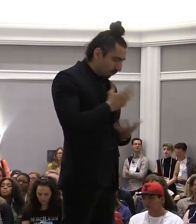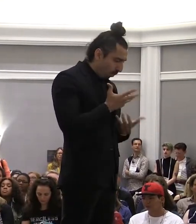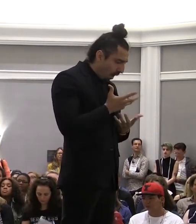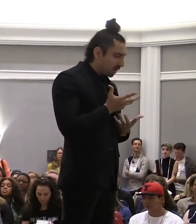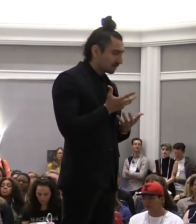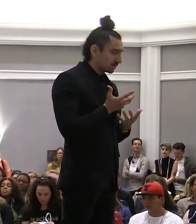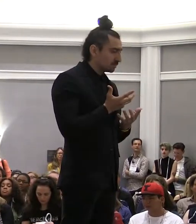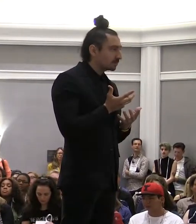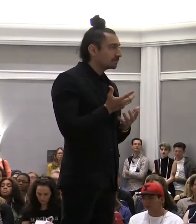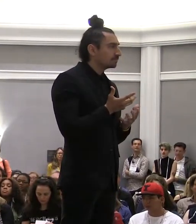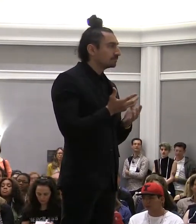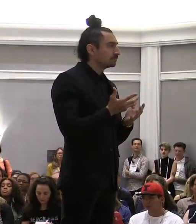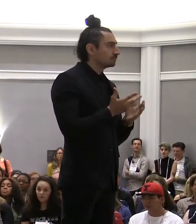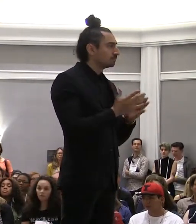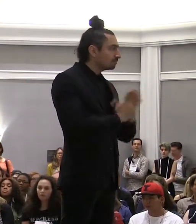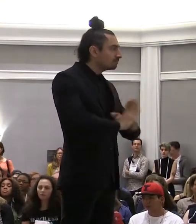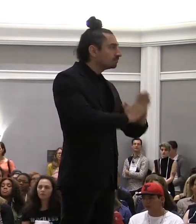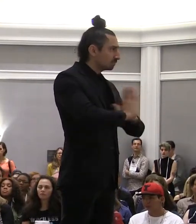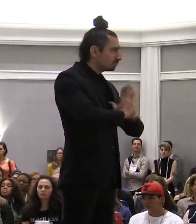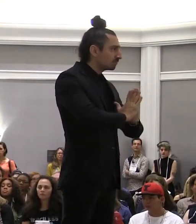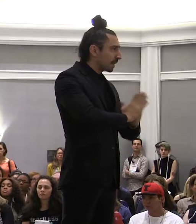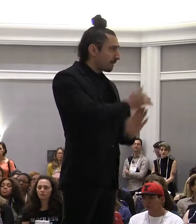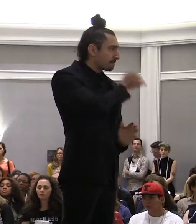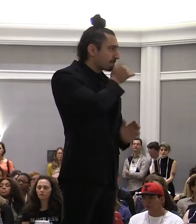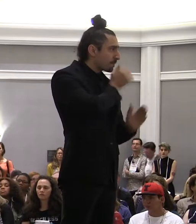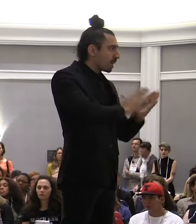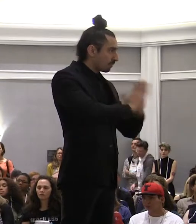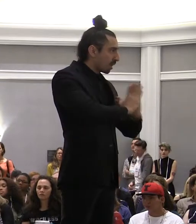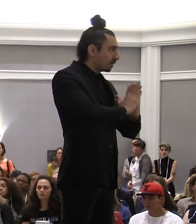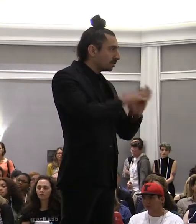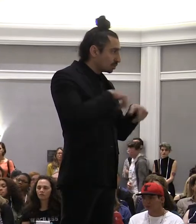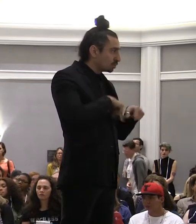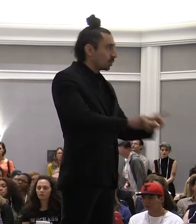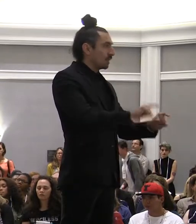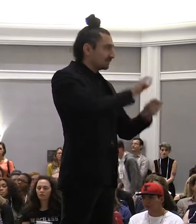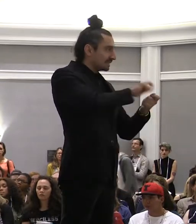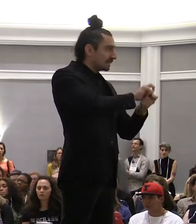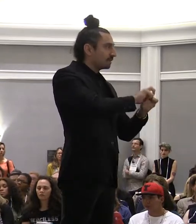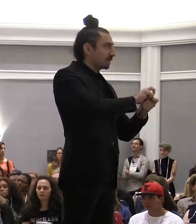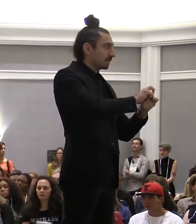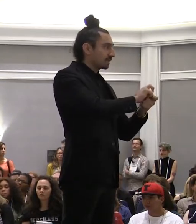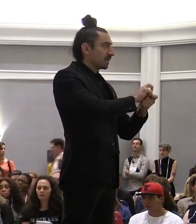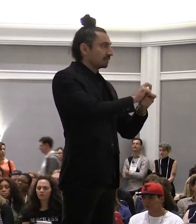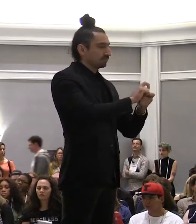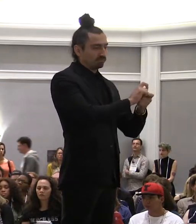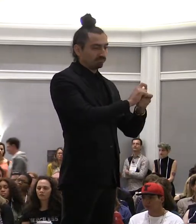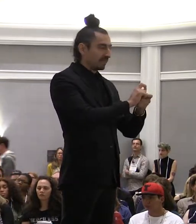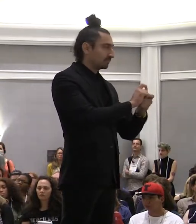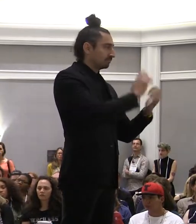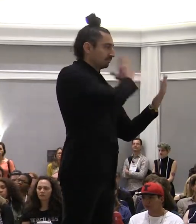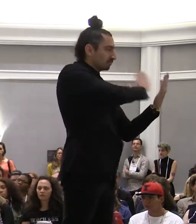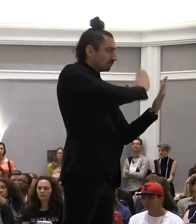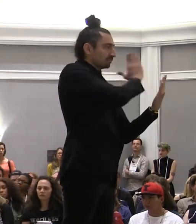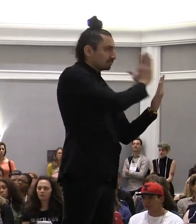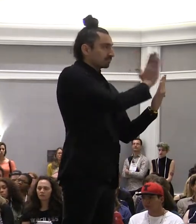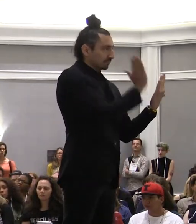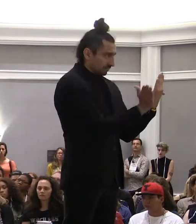We're setting up a private prayer space during daily prayer times at the duration of our convening. So the three prayers that's going to happen